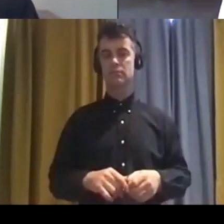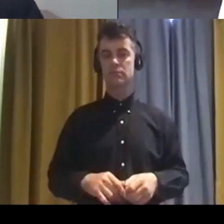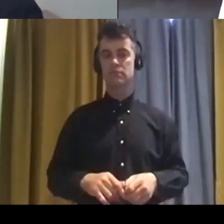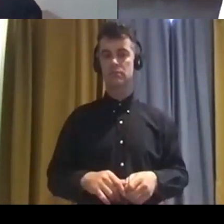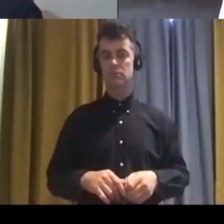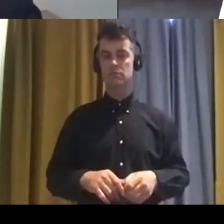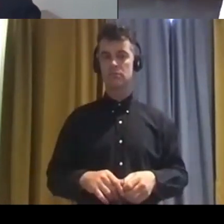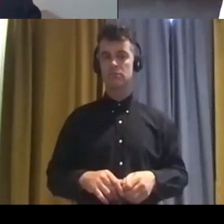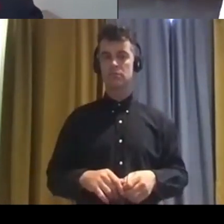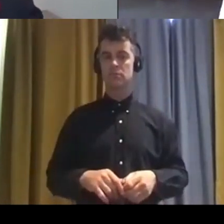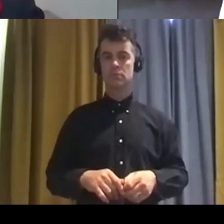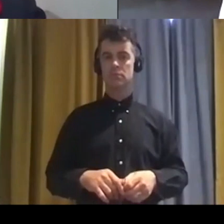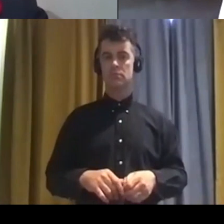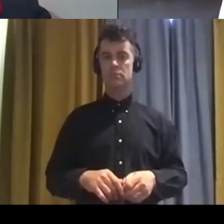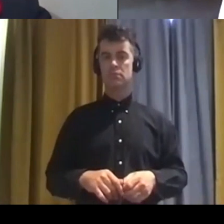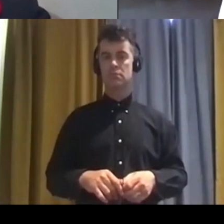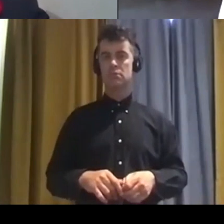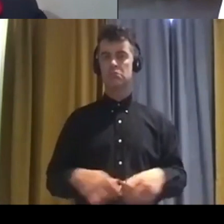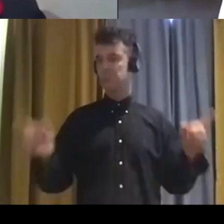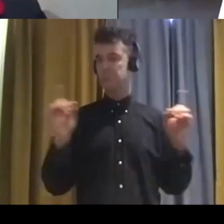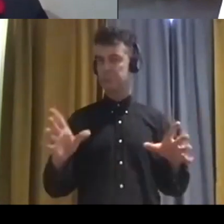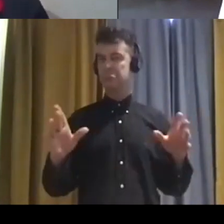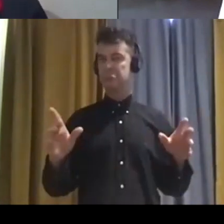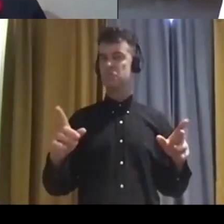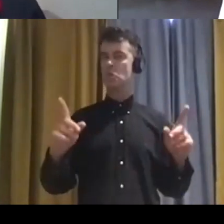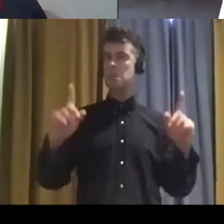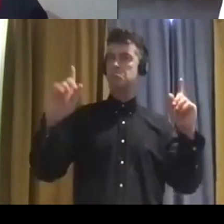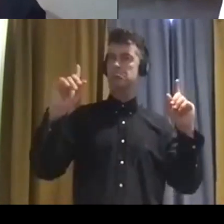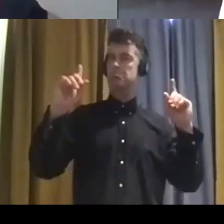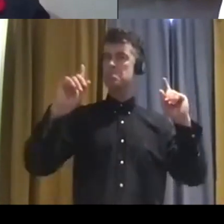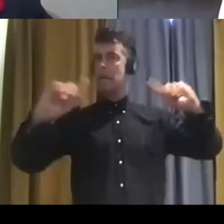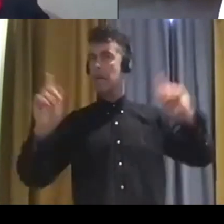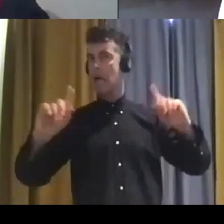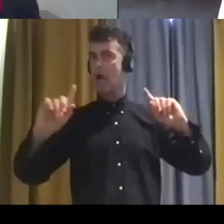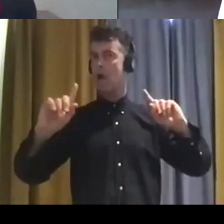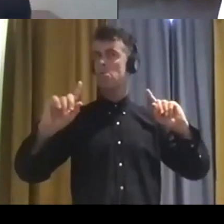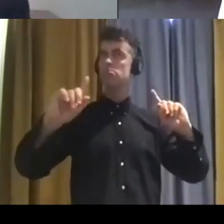been I guess a growth in understanding that that there is a is an immense value in the